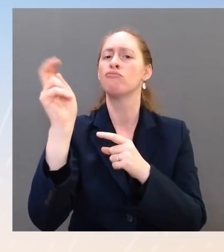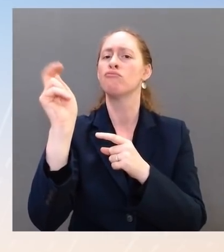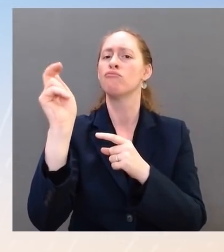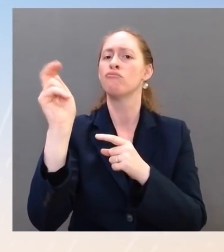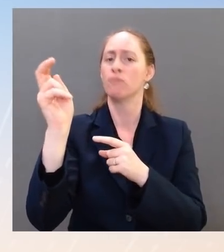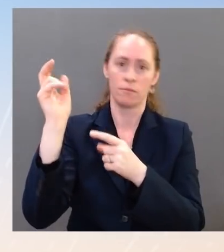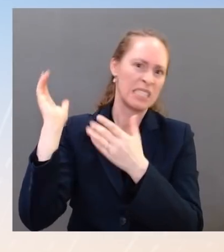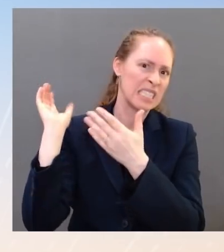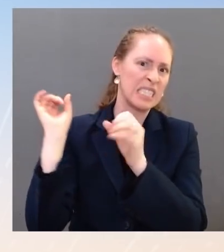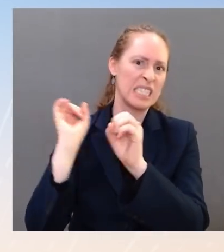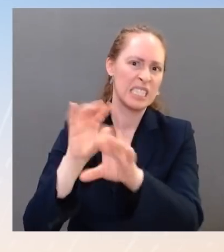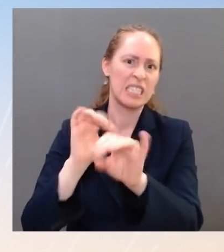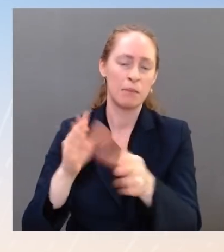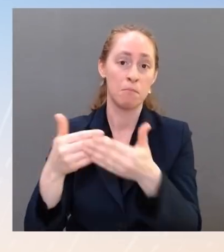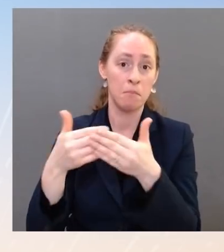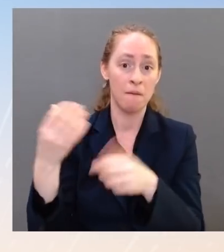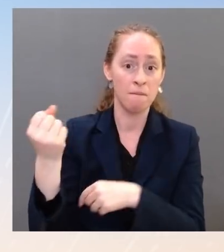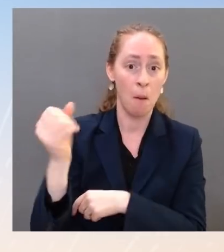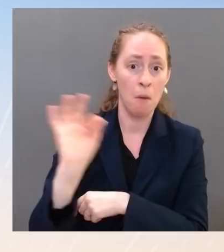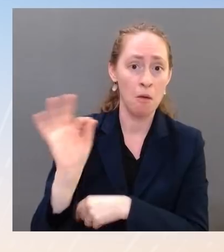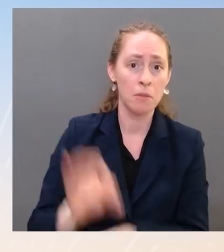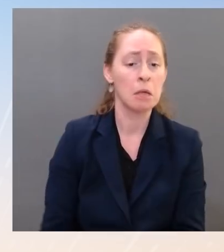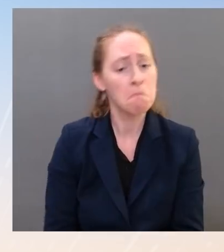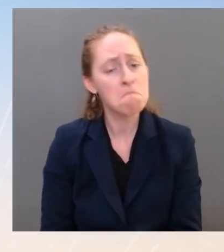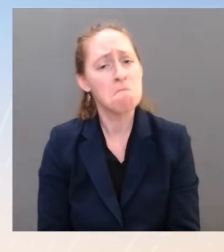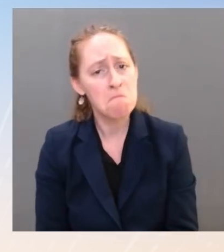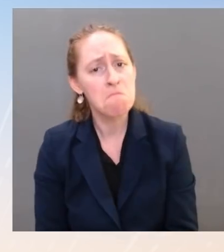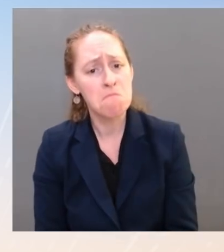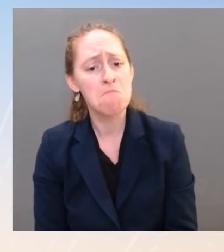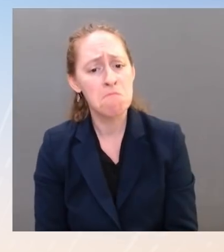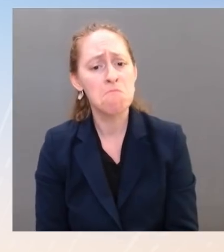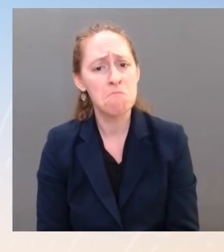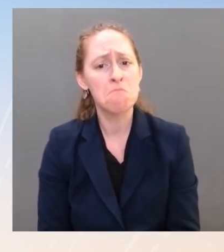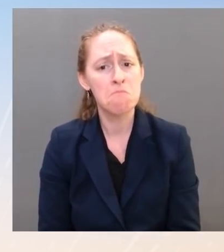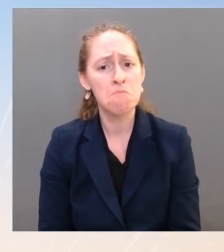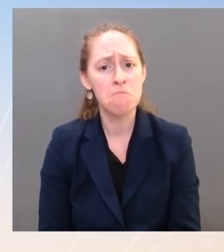that goods movement is becoming a limiting factor, we'll do anything we can to tear down obstacles.